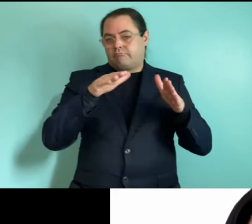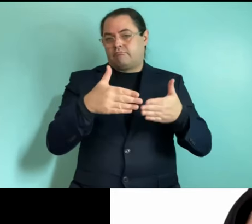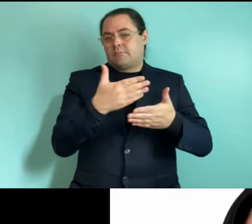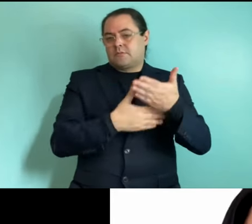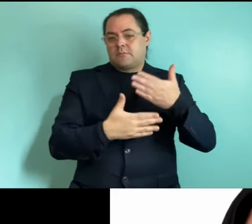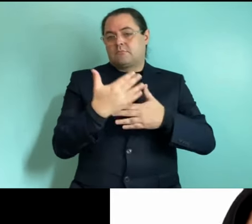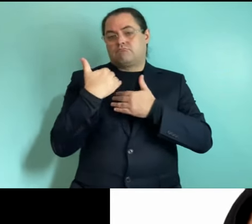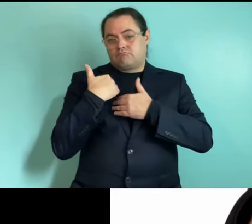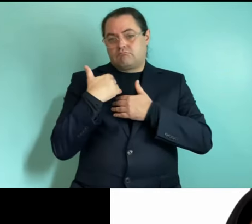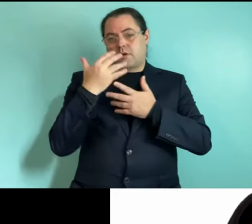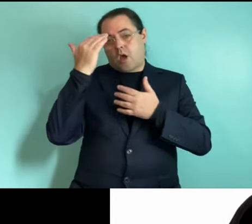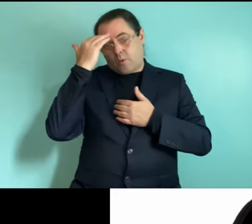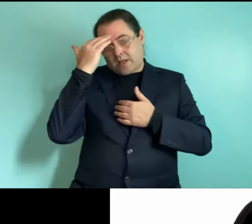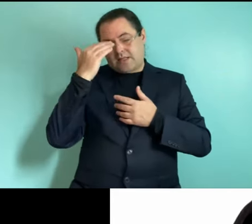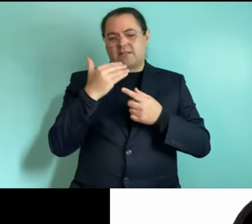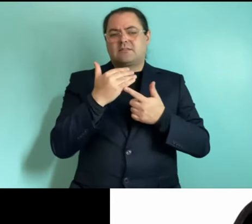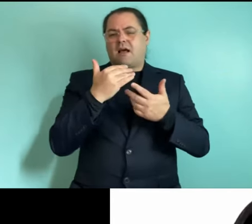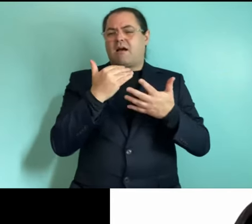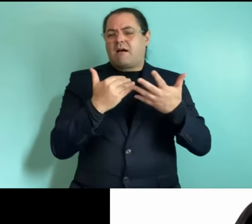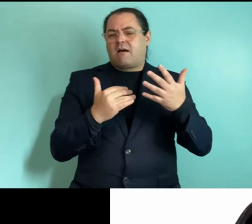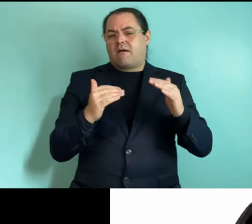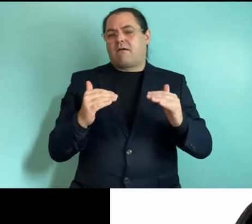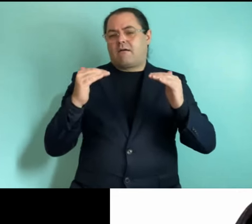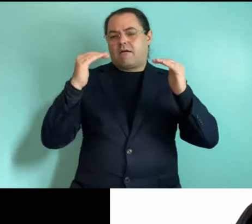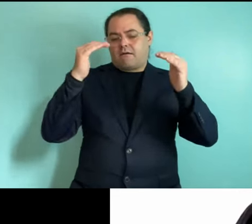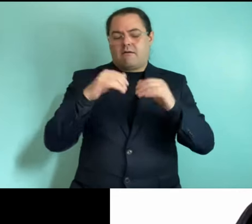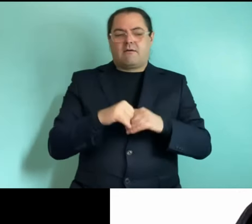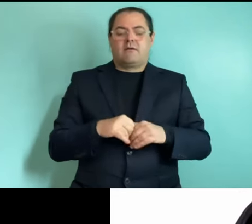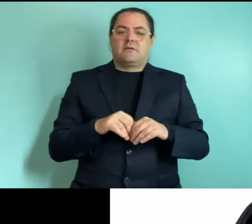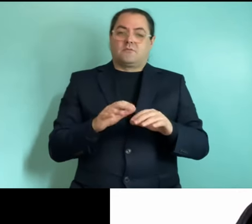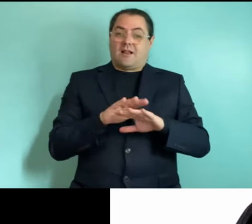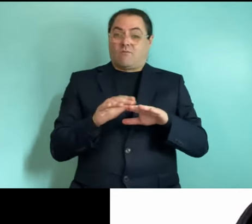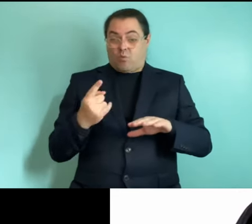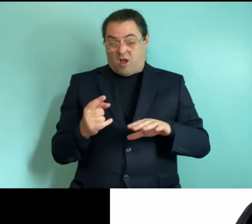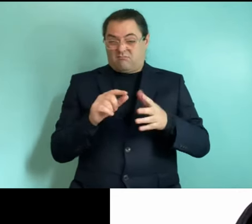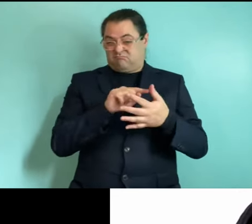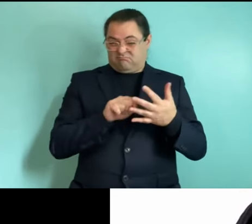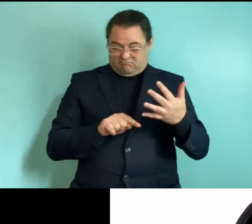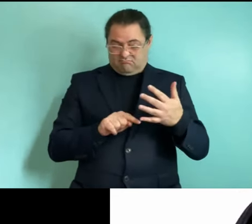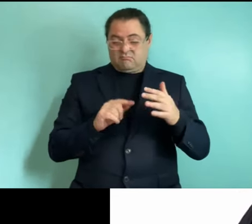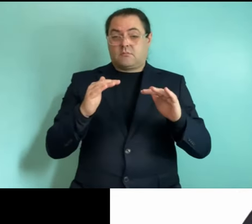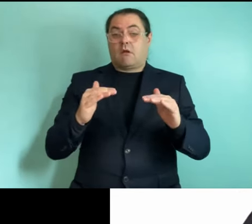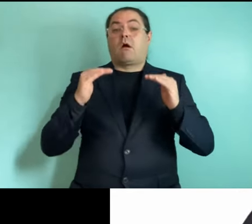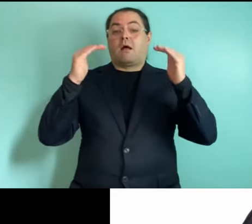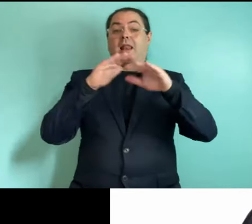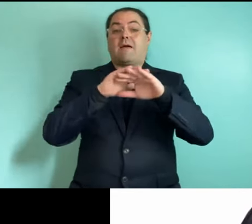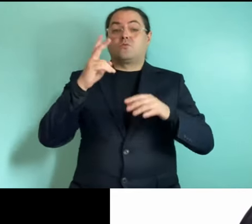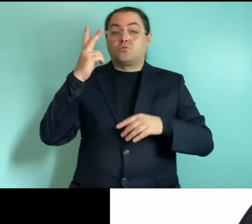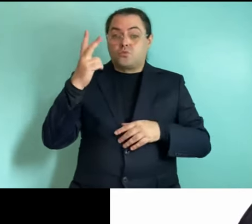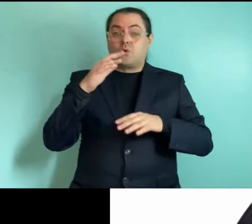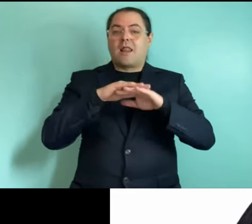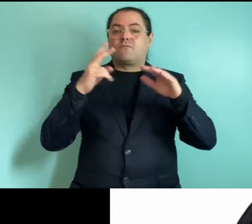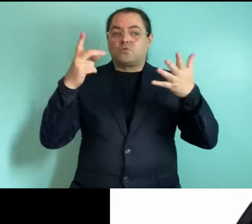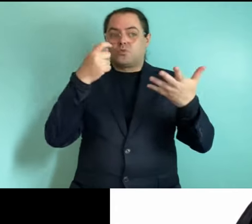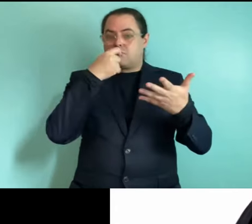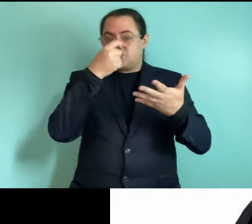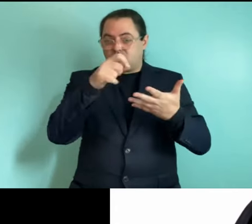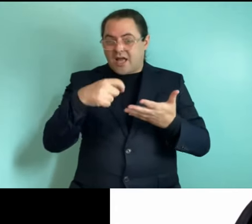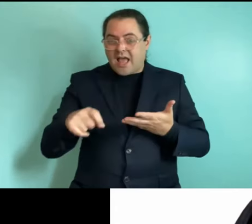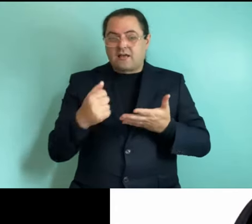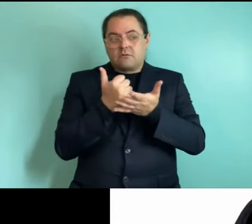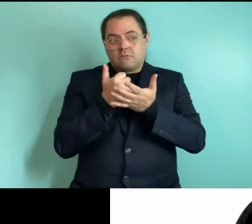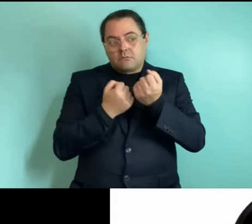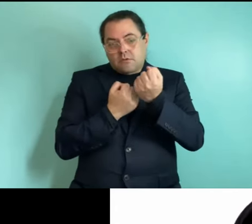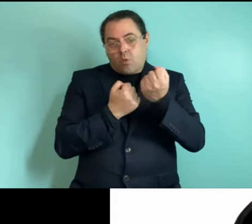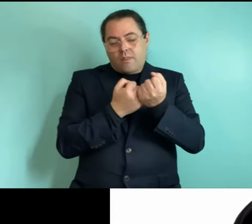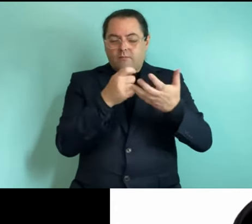12:20:36 checklist, help them to religion, and that's them to satisfy one train with